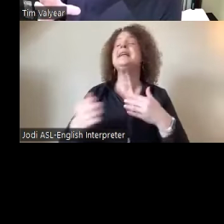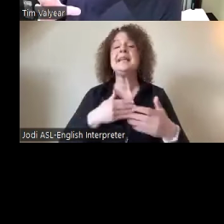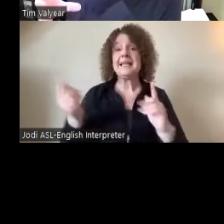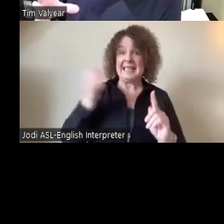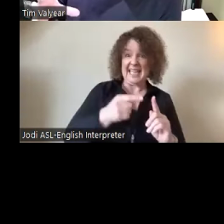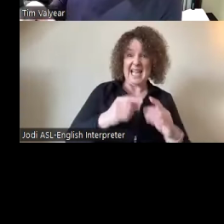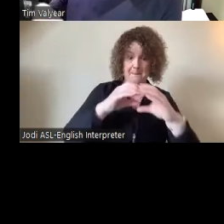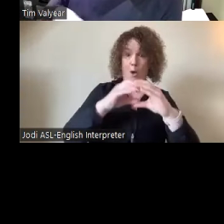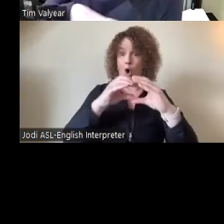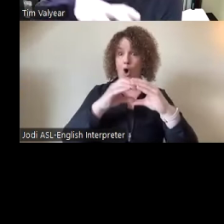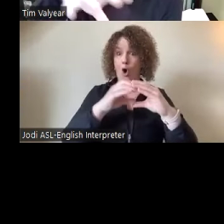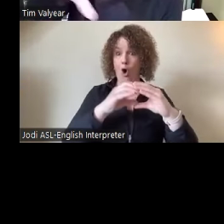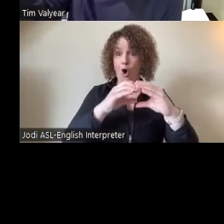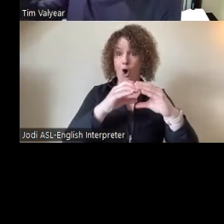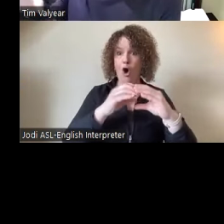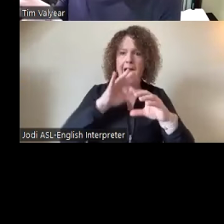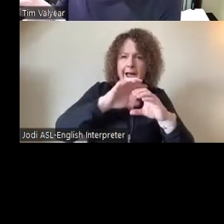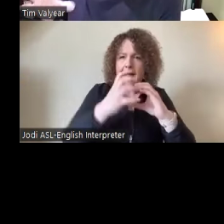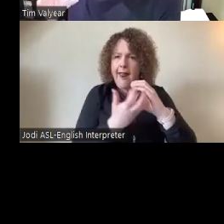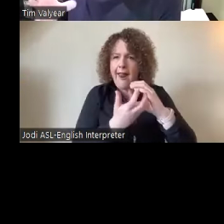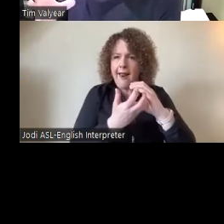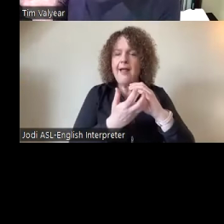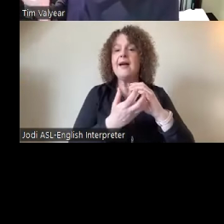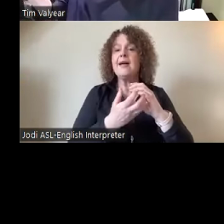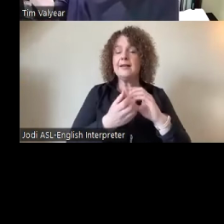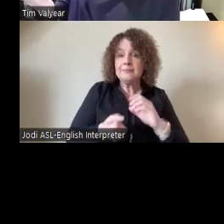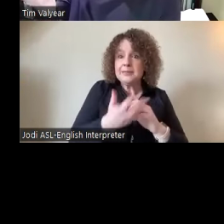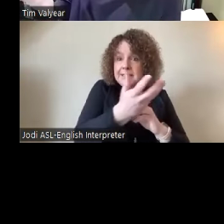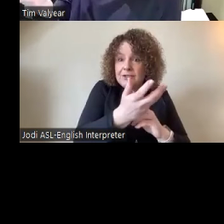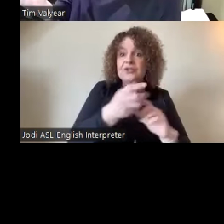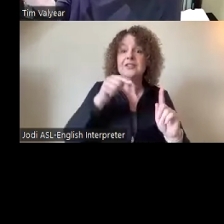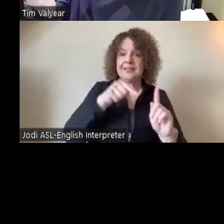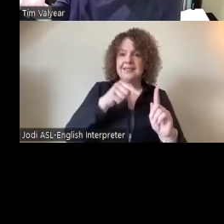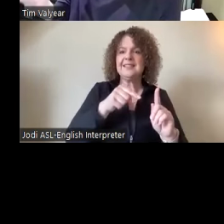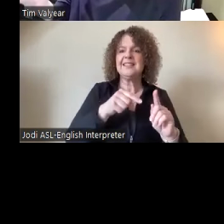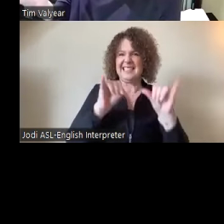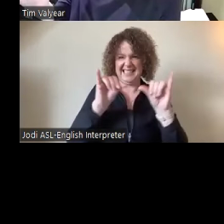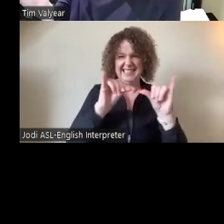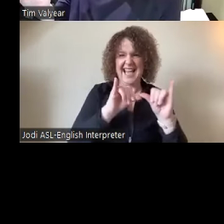you will know that it's an exciting time for baseball now